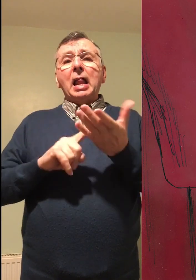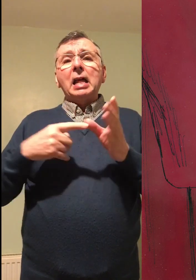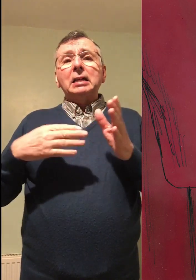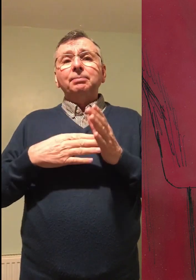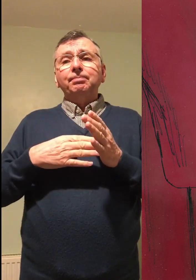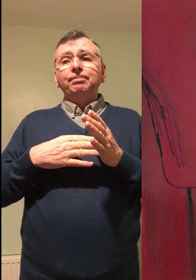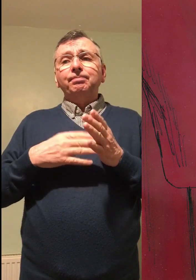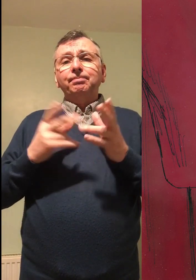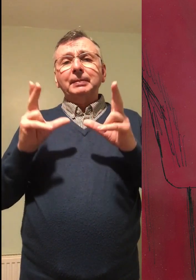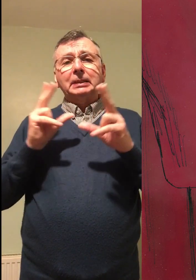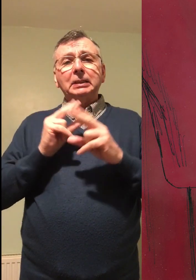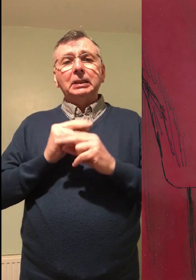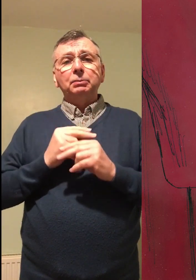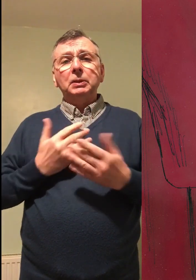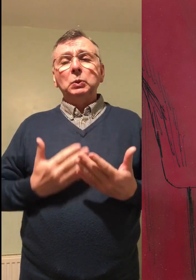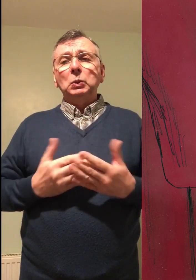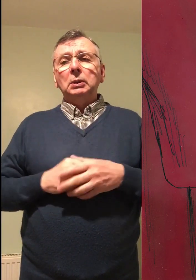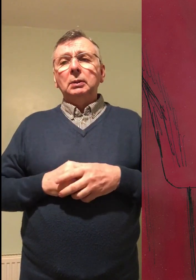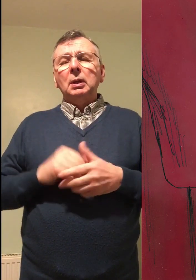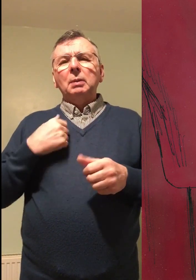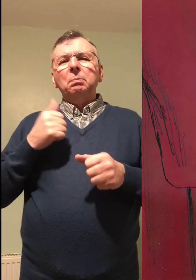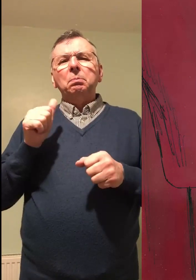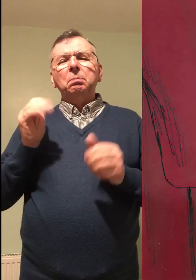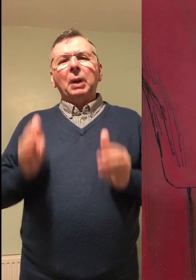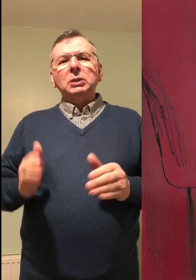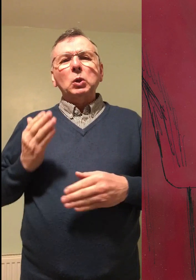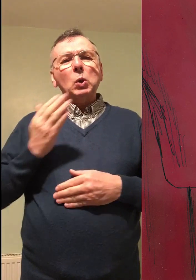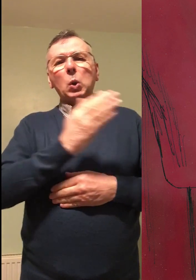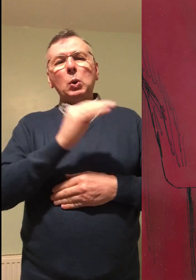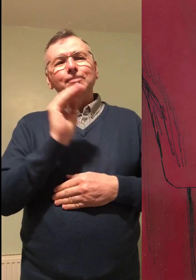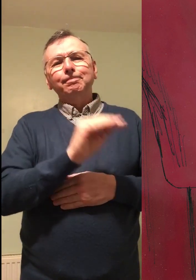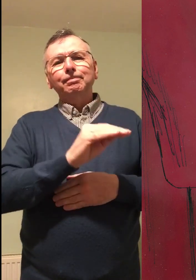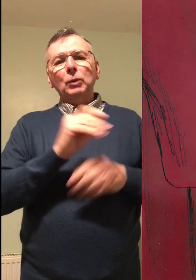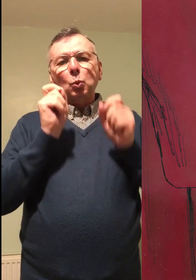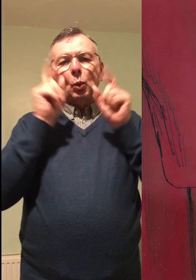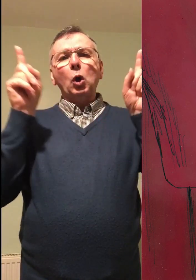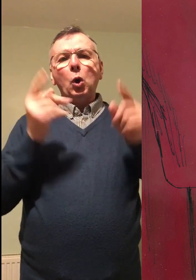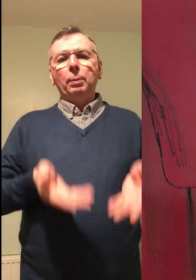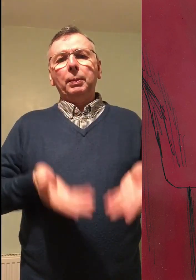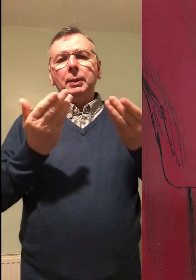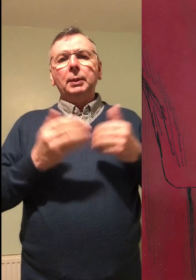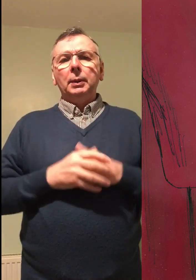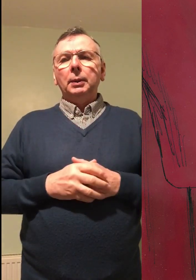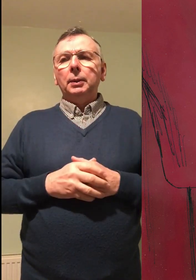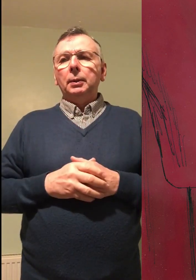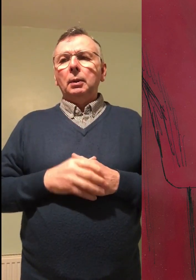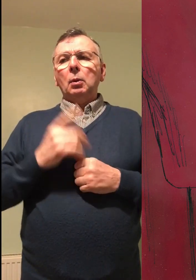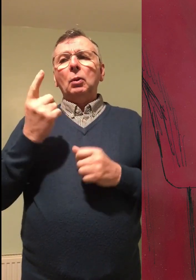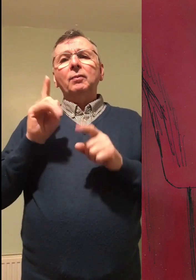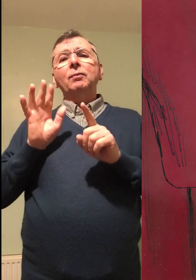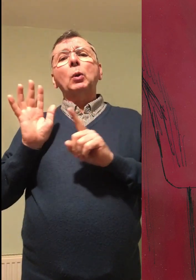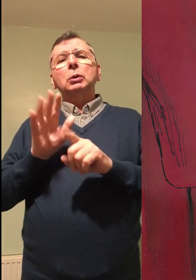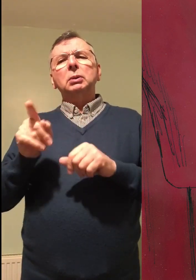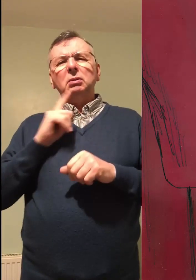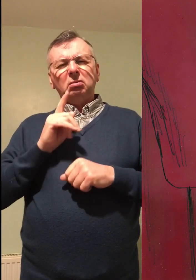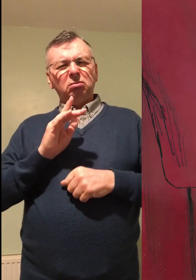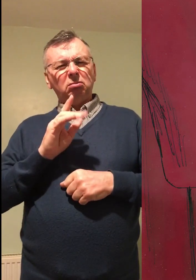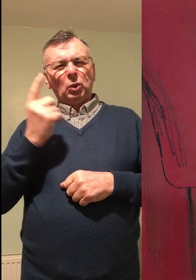After he had said this, he went on to tell them, “Our friend Lazarus has fallen asleep;